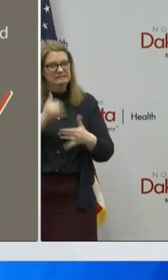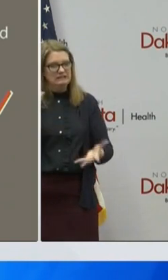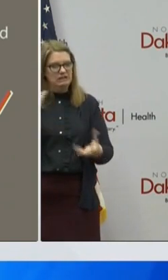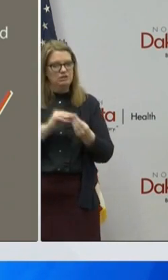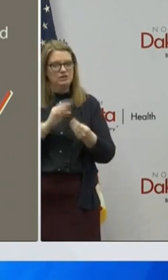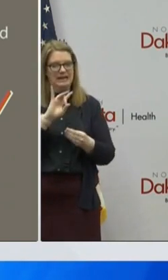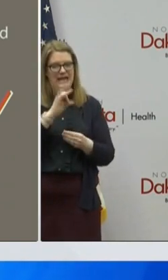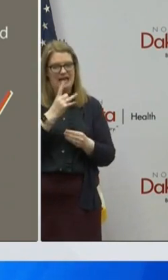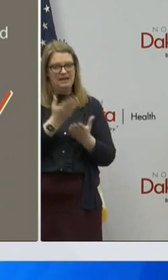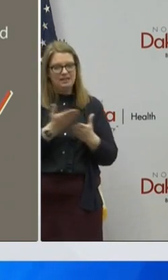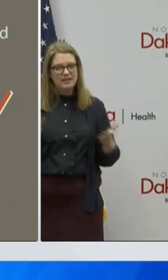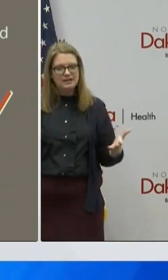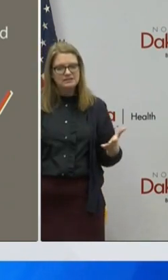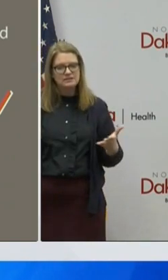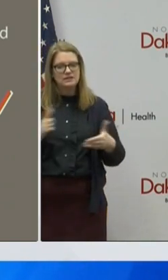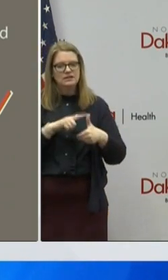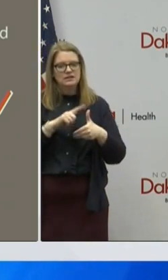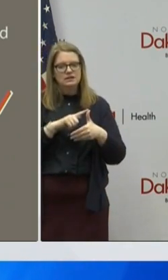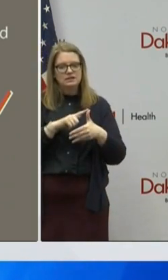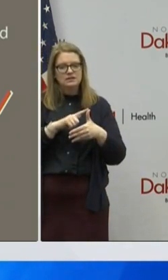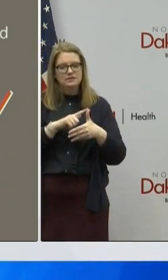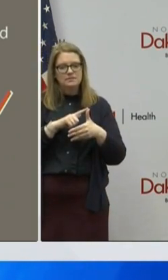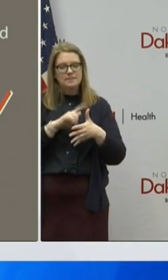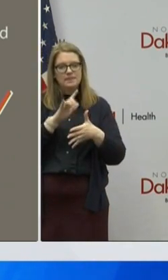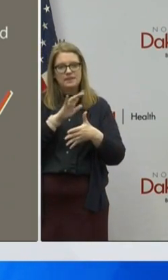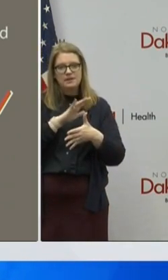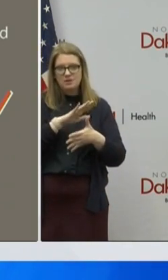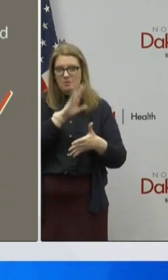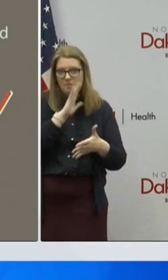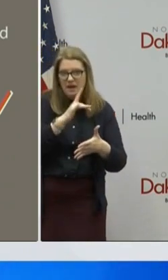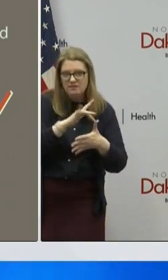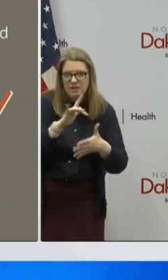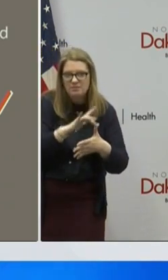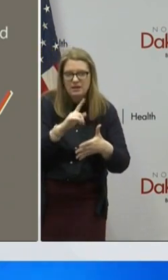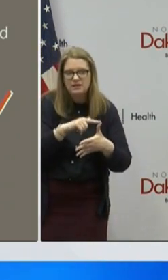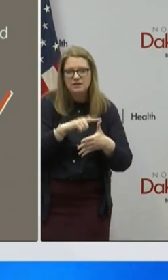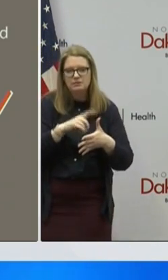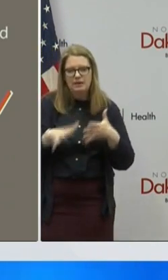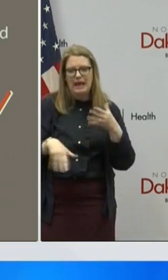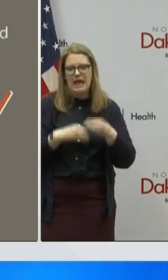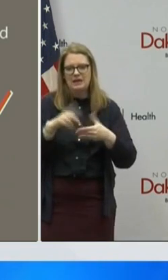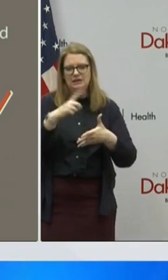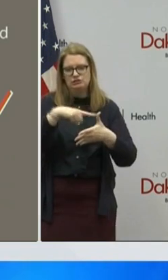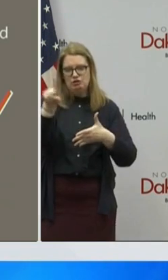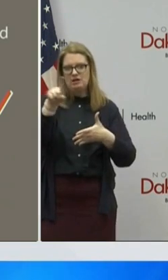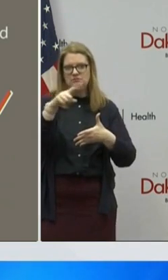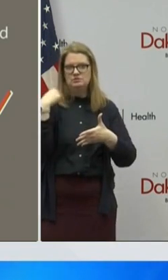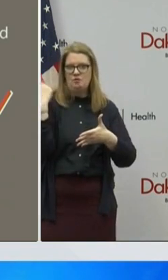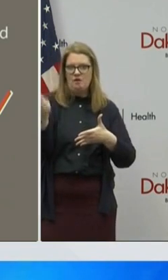AS WE DO THAT, WE TALKED ABOUT OUR STEP MY STEP PLAN FOR REOPENING WAS GOING TO INCLUDE EIGHT THINGS WE NEEDED TO DO,